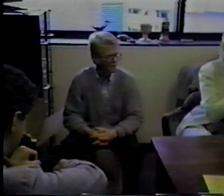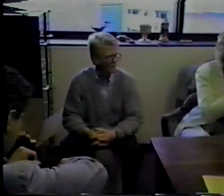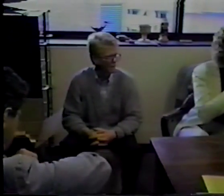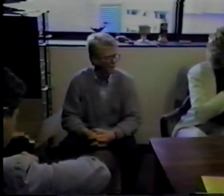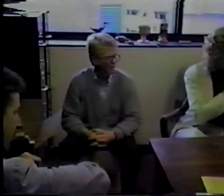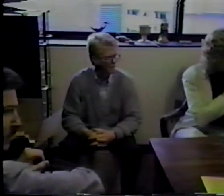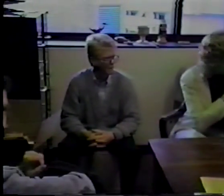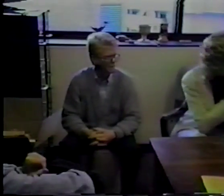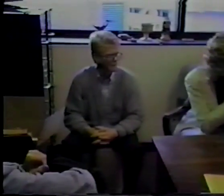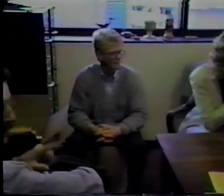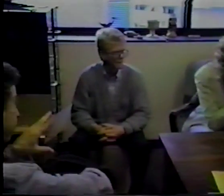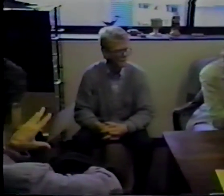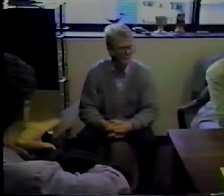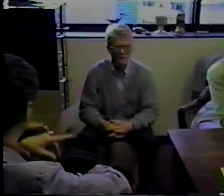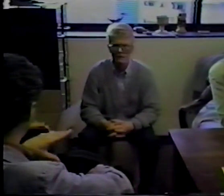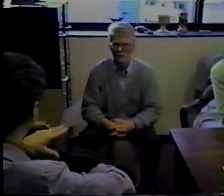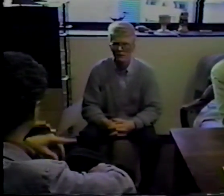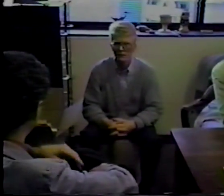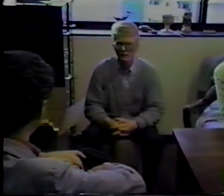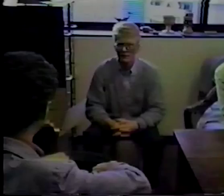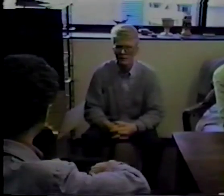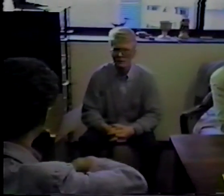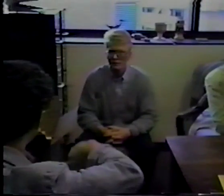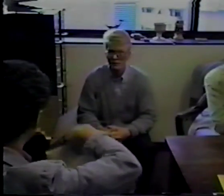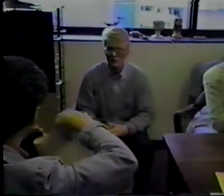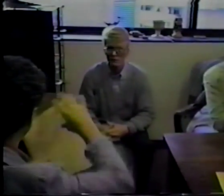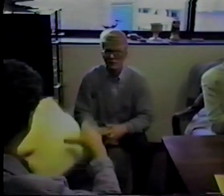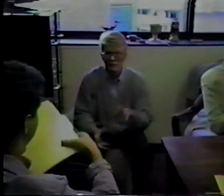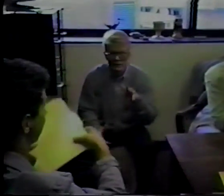Deborah Tannen speaking... Yeah